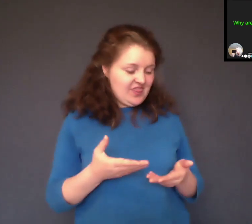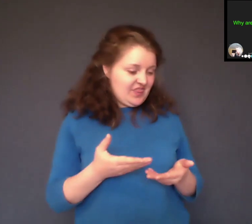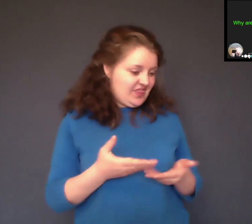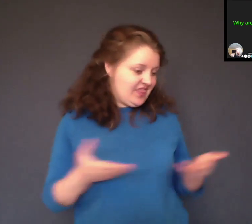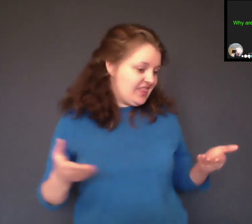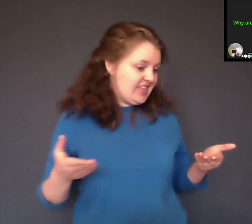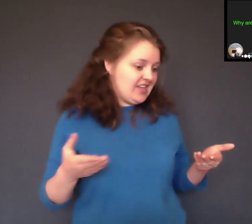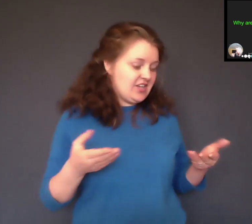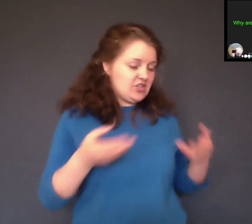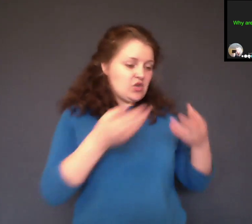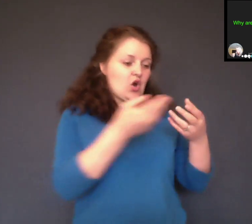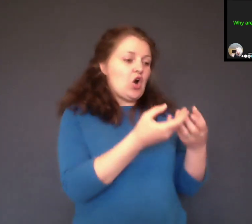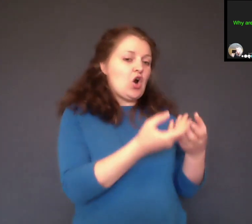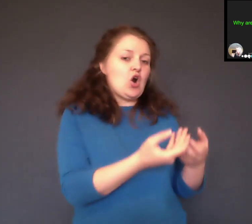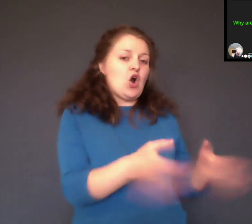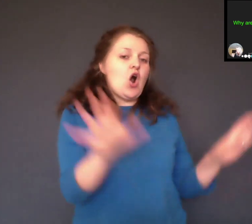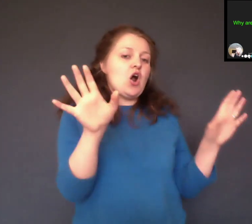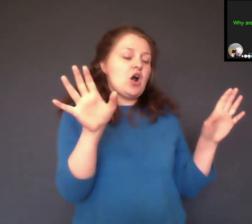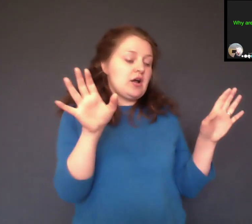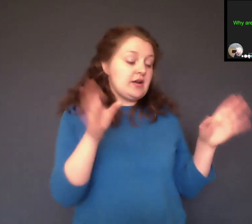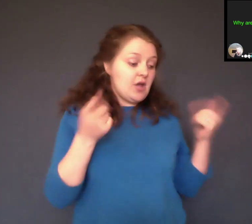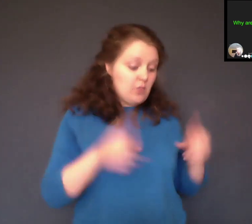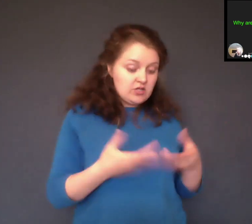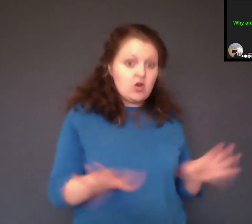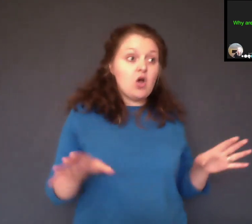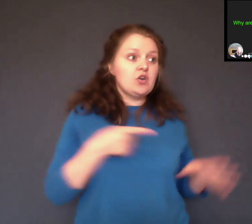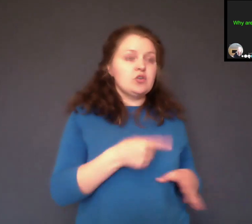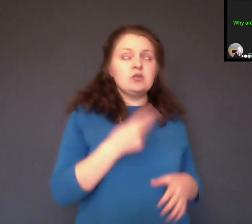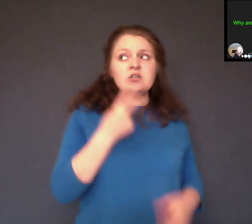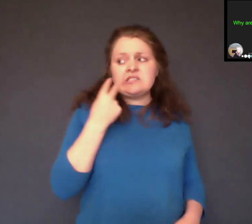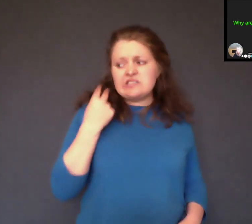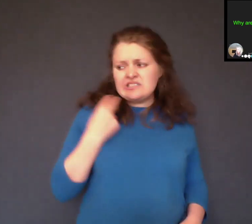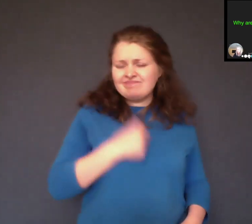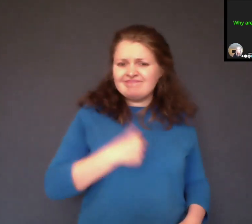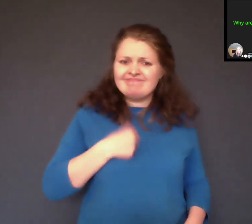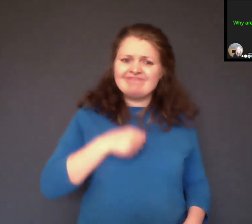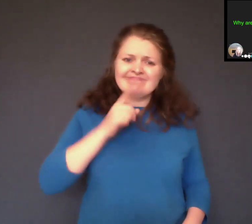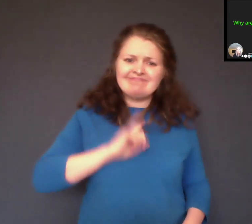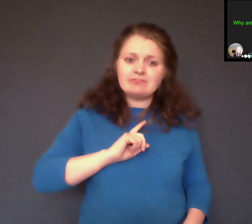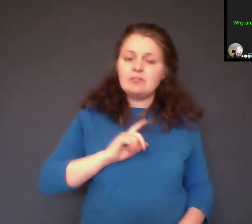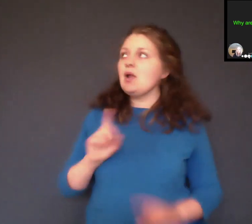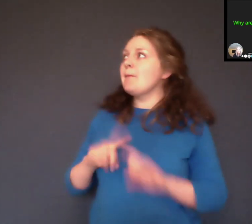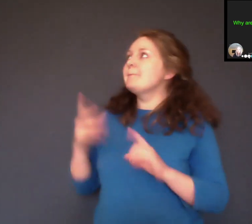from your fingers and when they're gone you regret it but gone is gone harvey swick